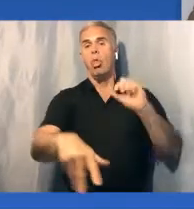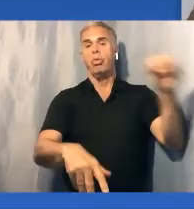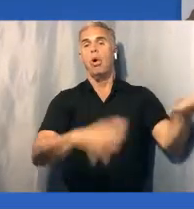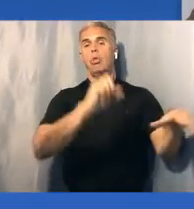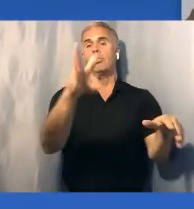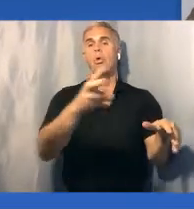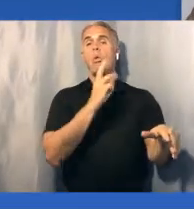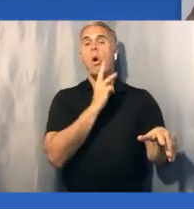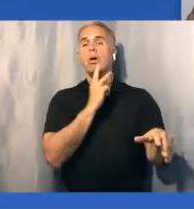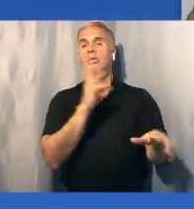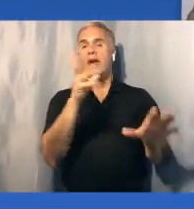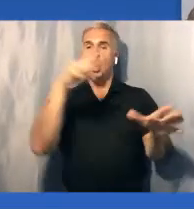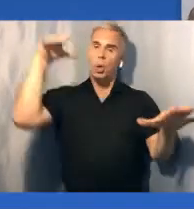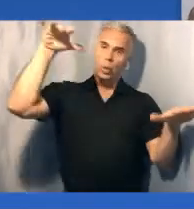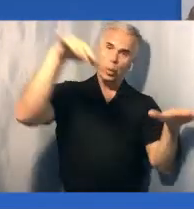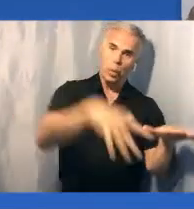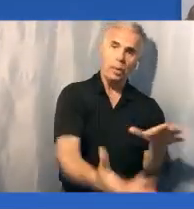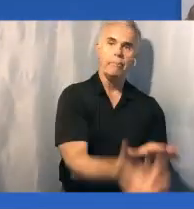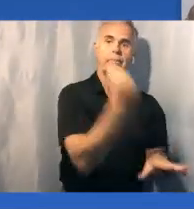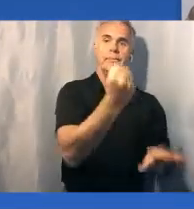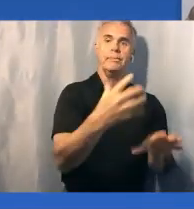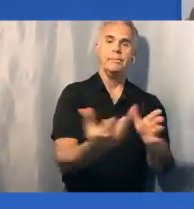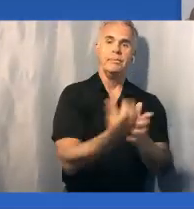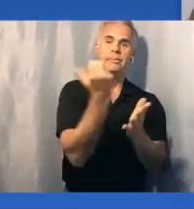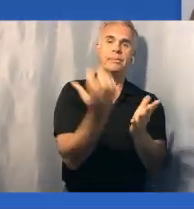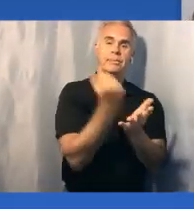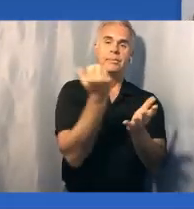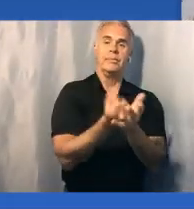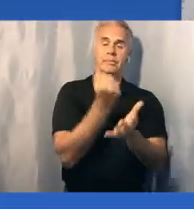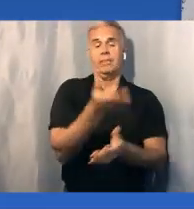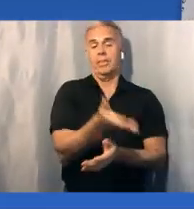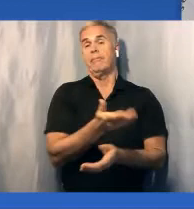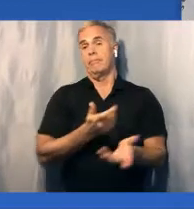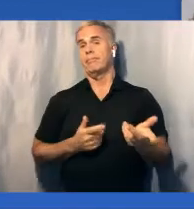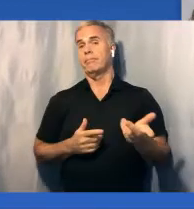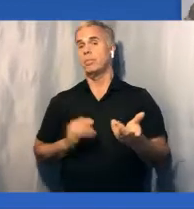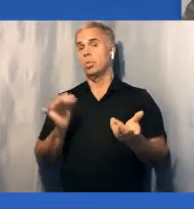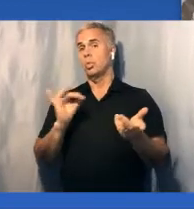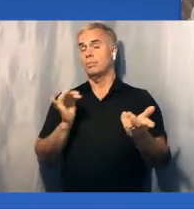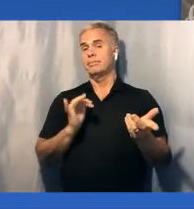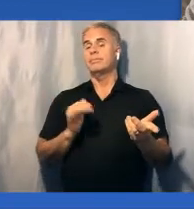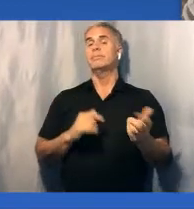It also follows ships and picks up food that is thrown overboard as garbage.